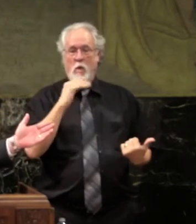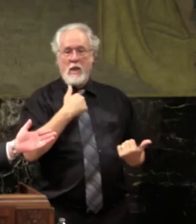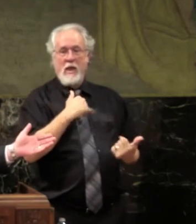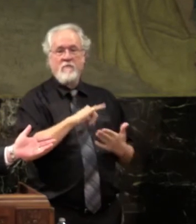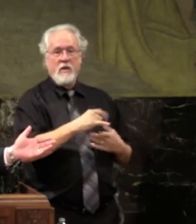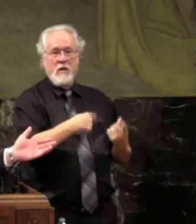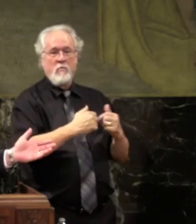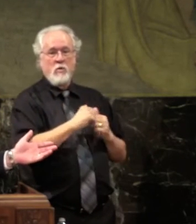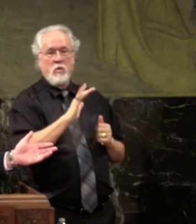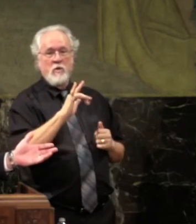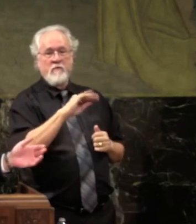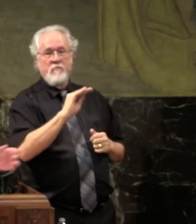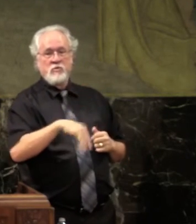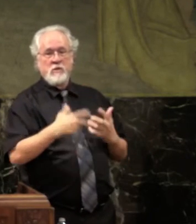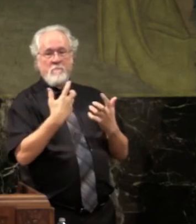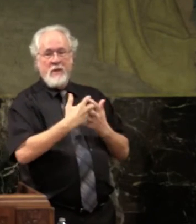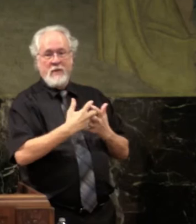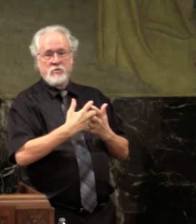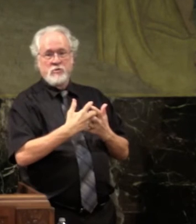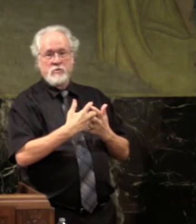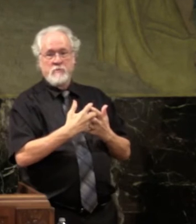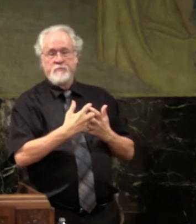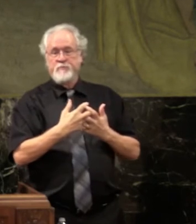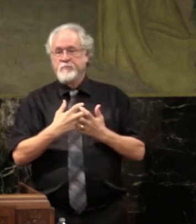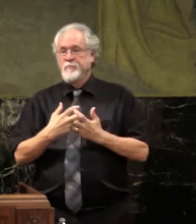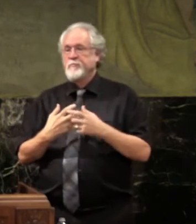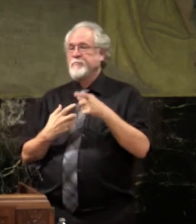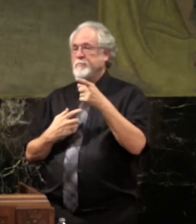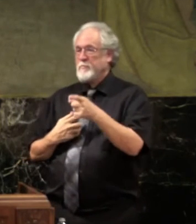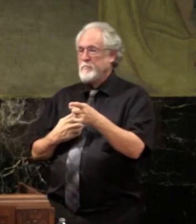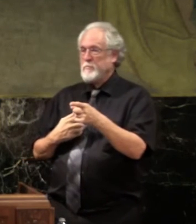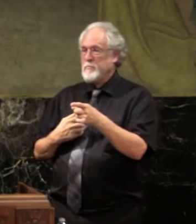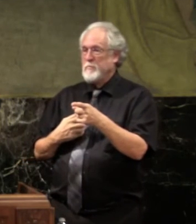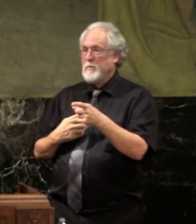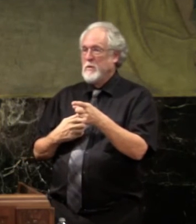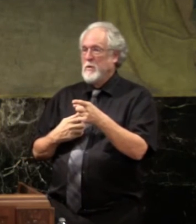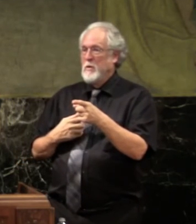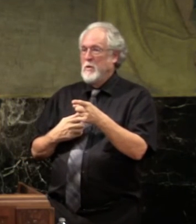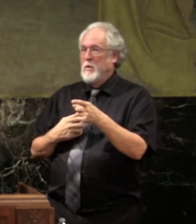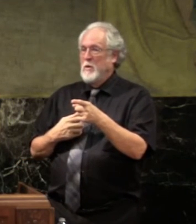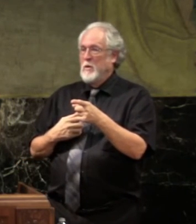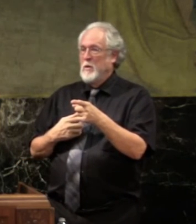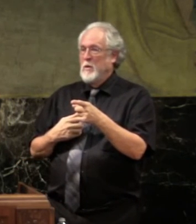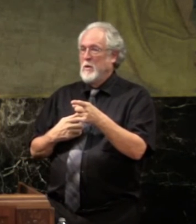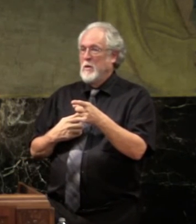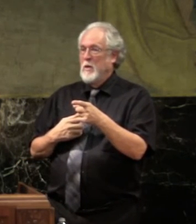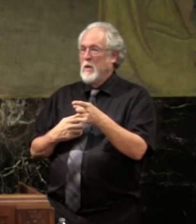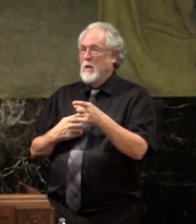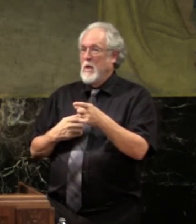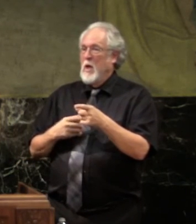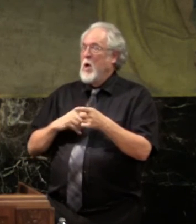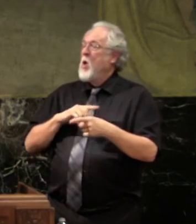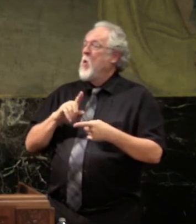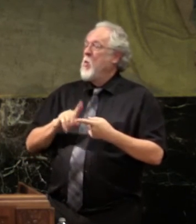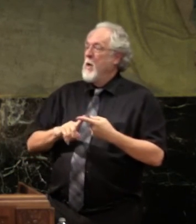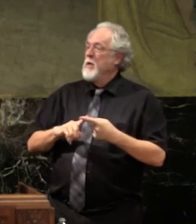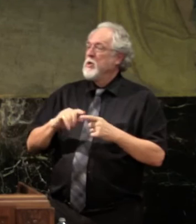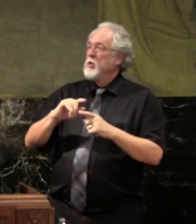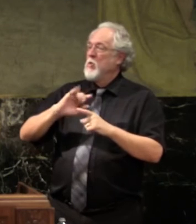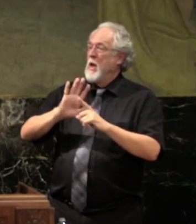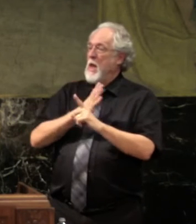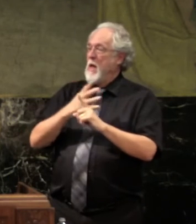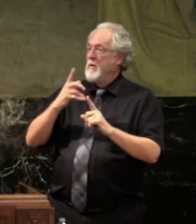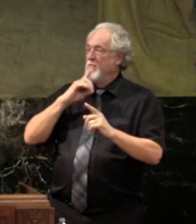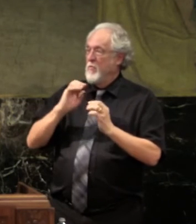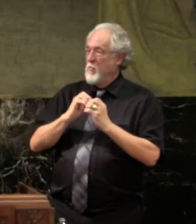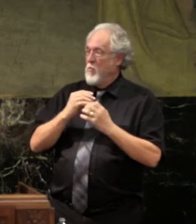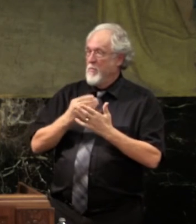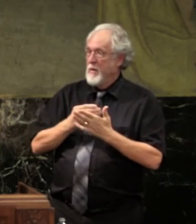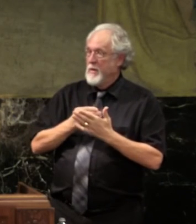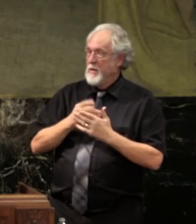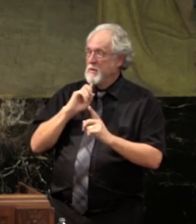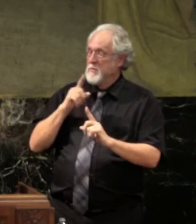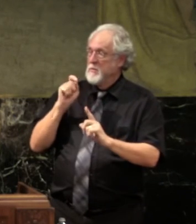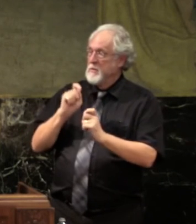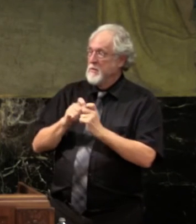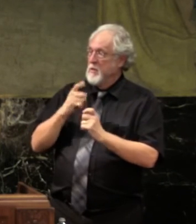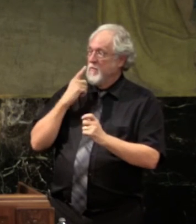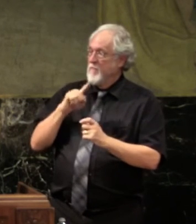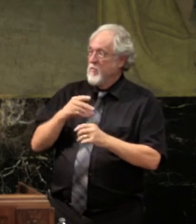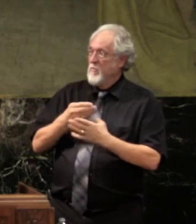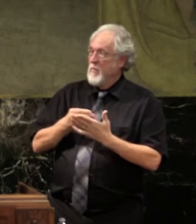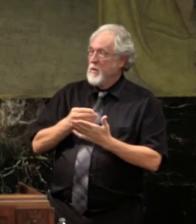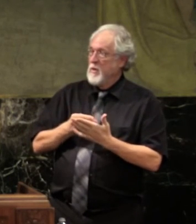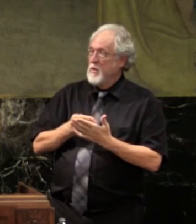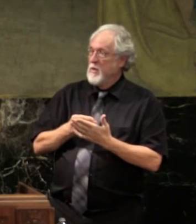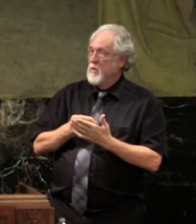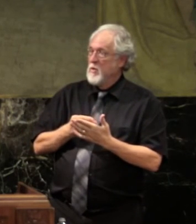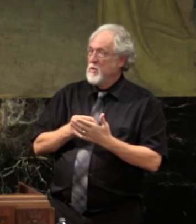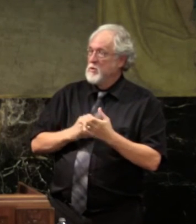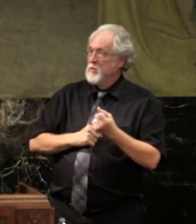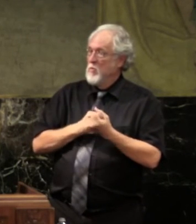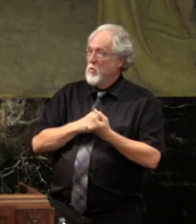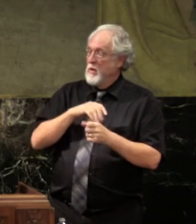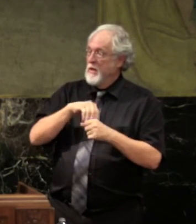25-percent match